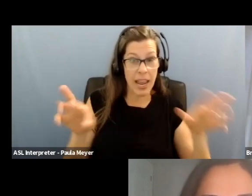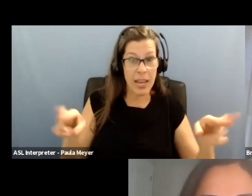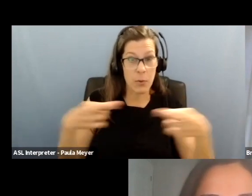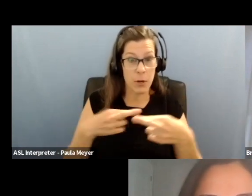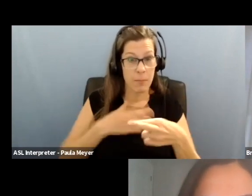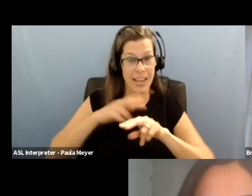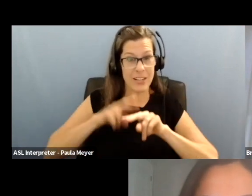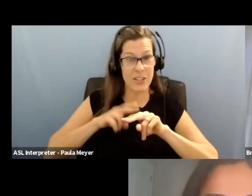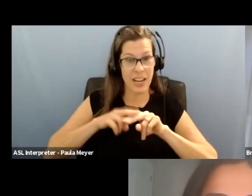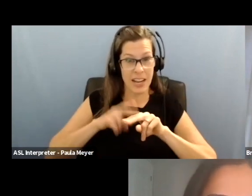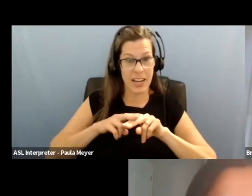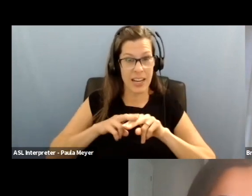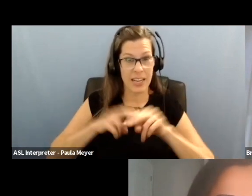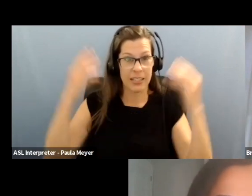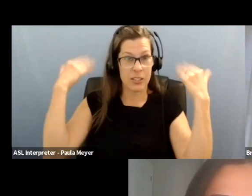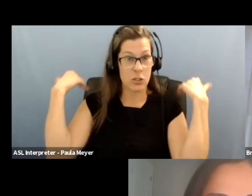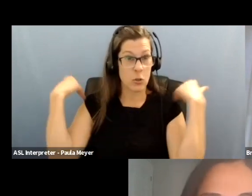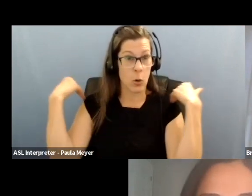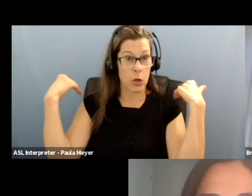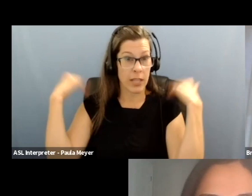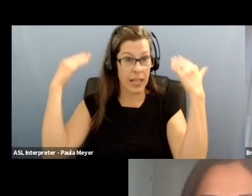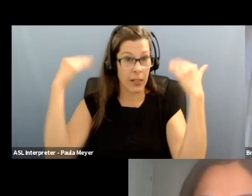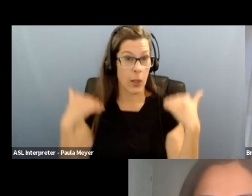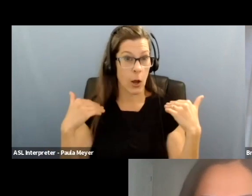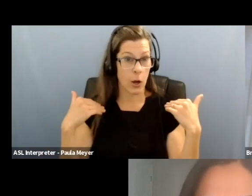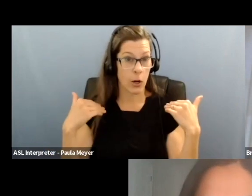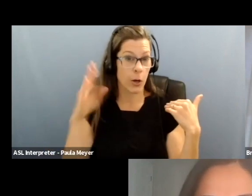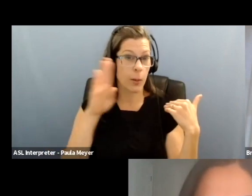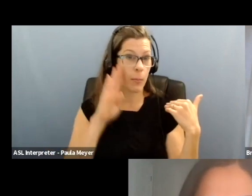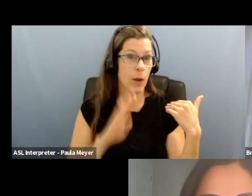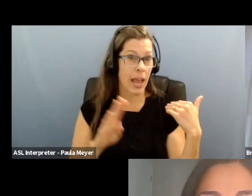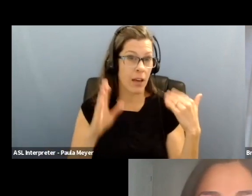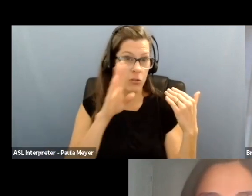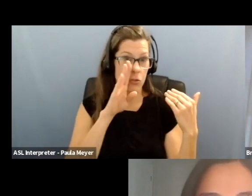I have shoulder length, longerish brown, straight hair, purple glasses.